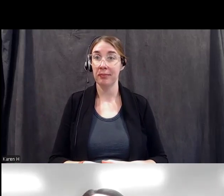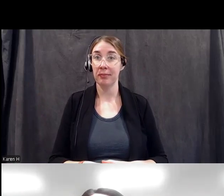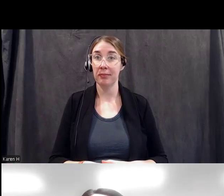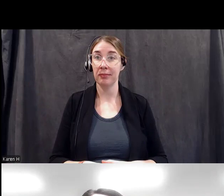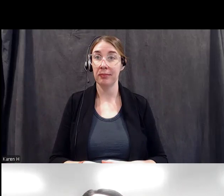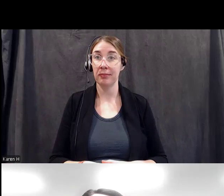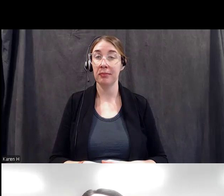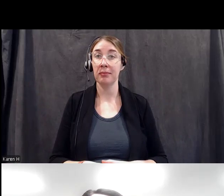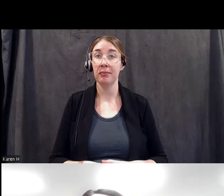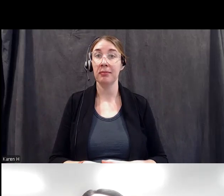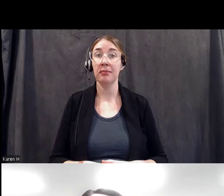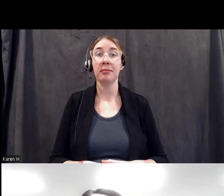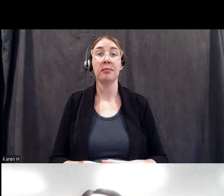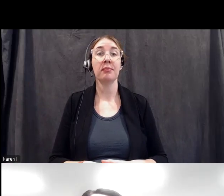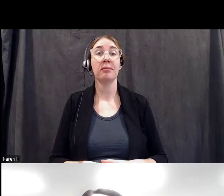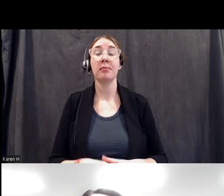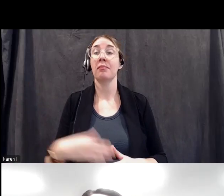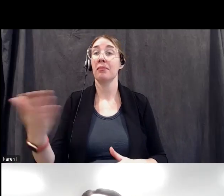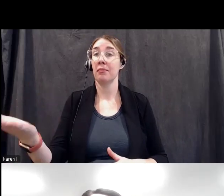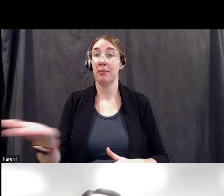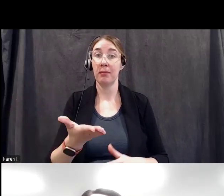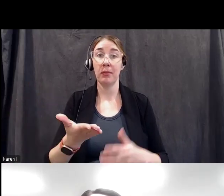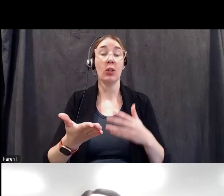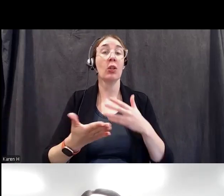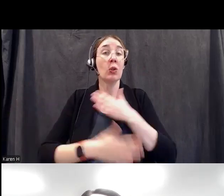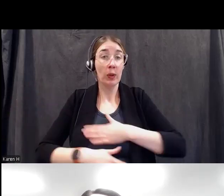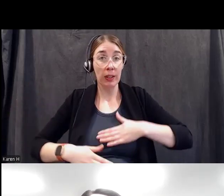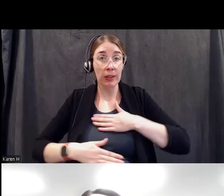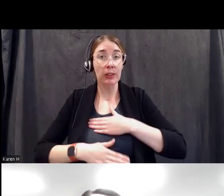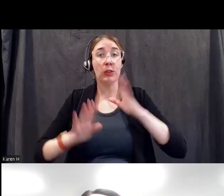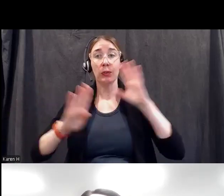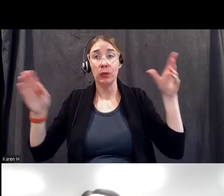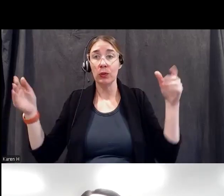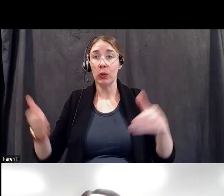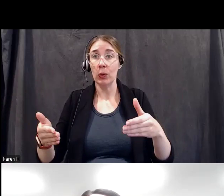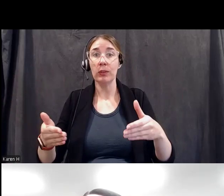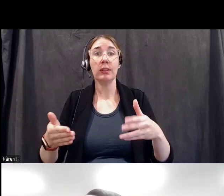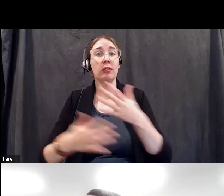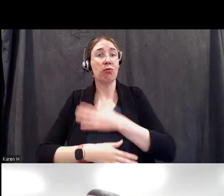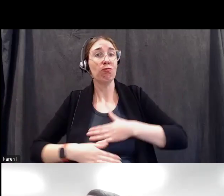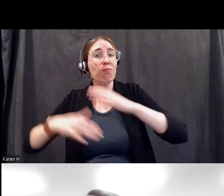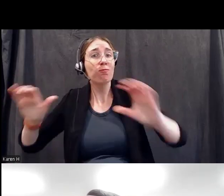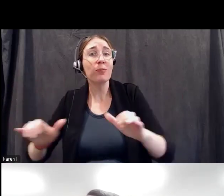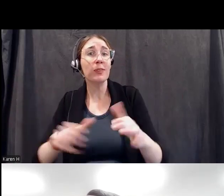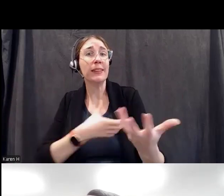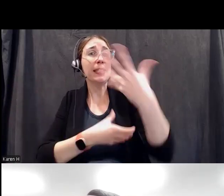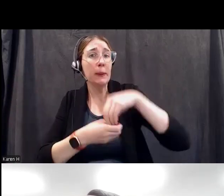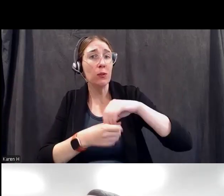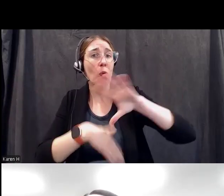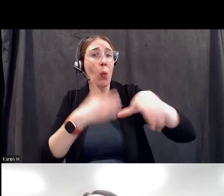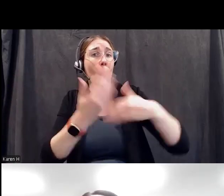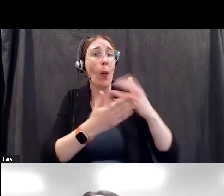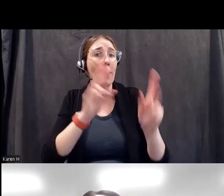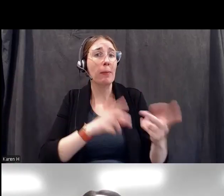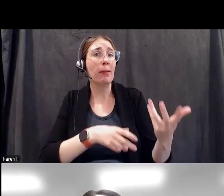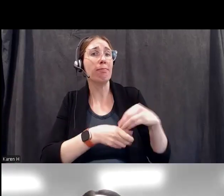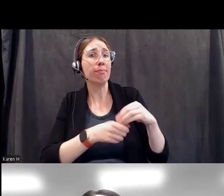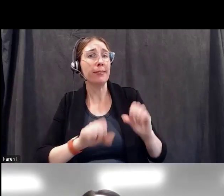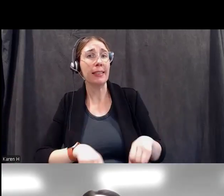As Melinda shared, -- inclusive and accessible for everyone, regardless of their abilities.